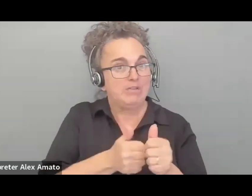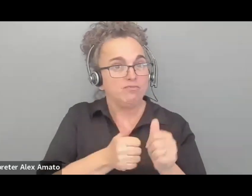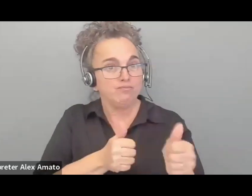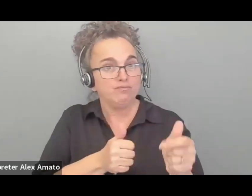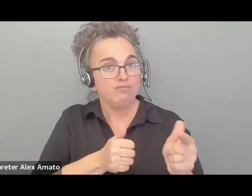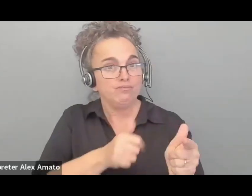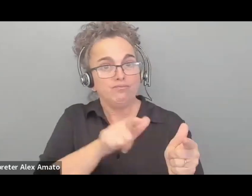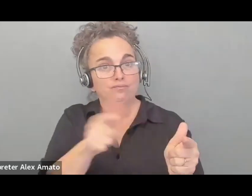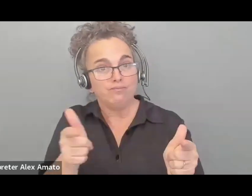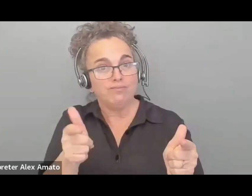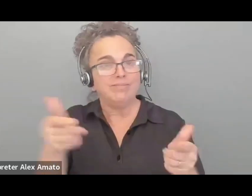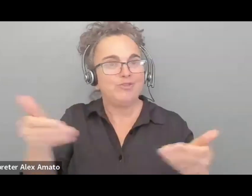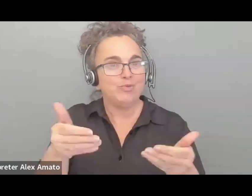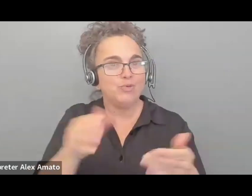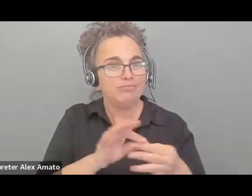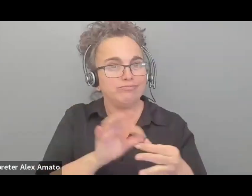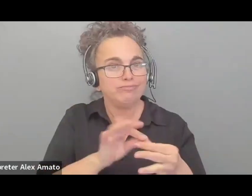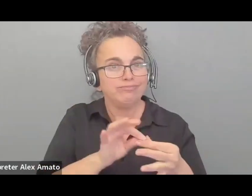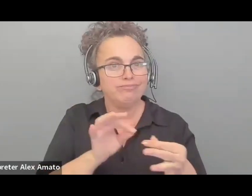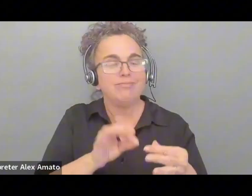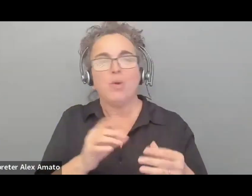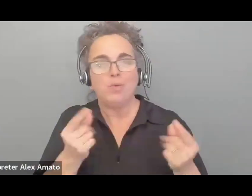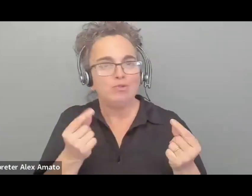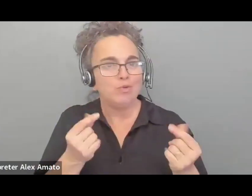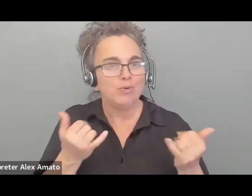and how UX research fits into your organization?